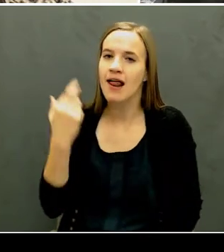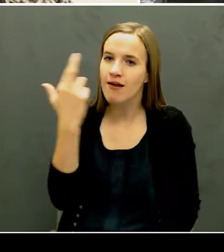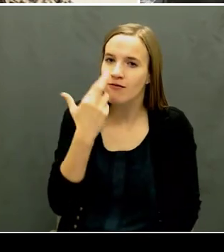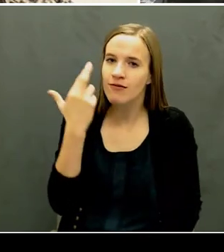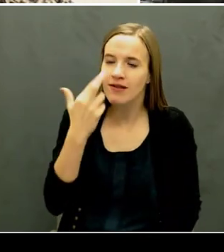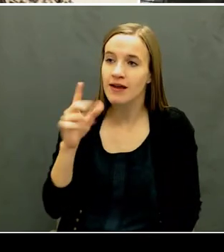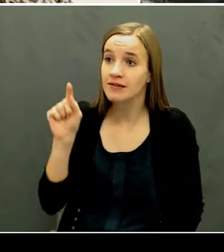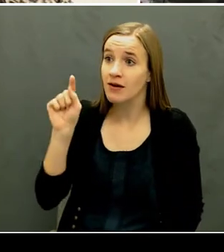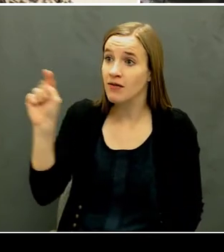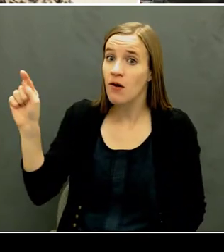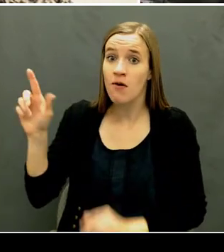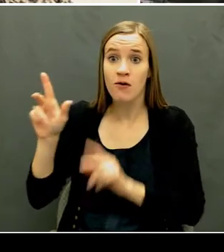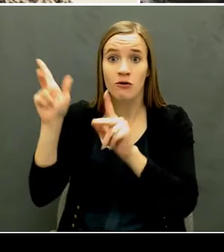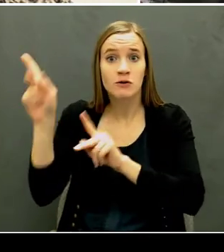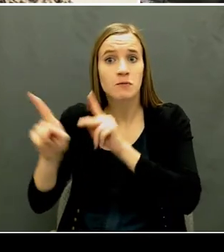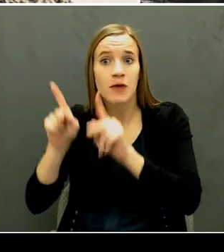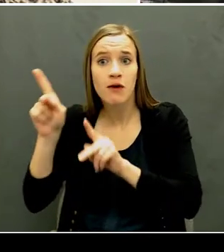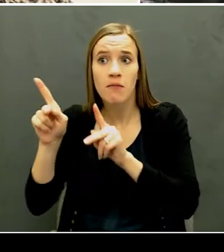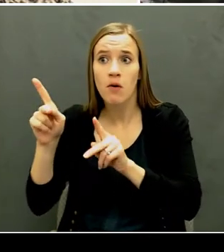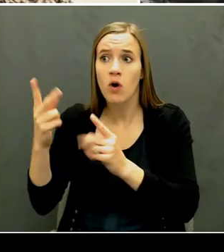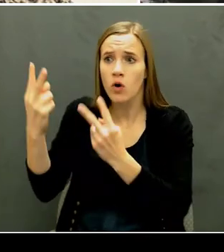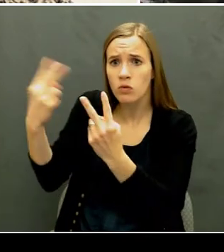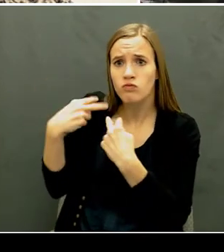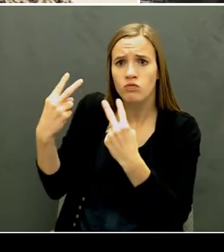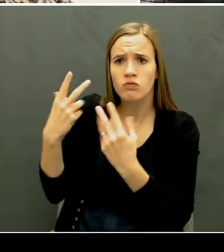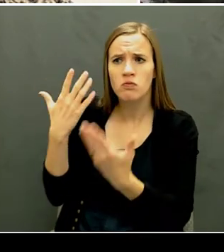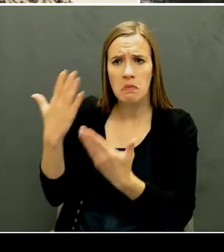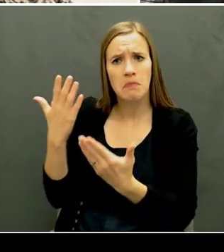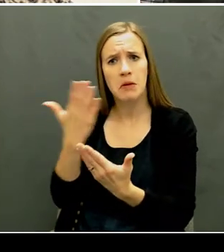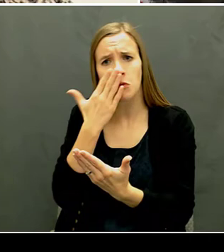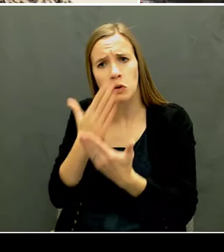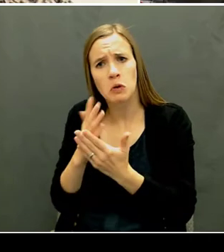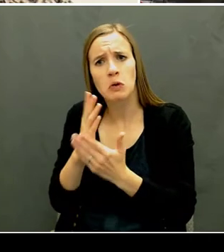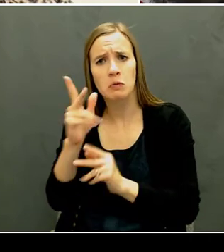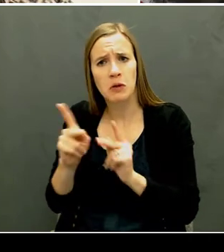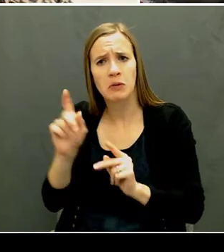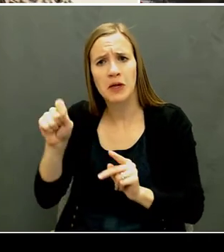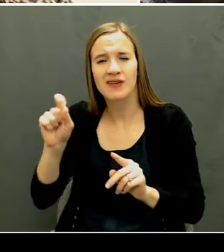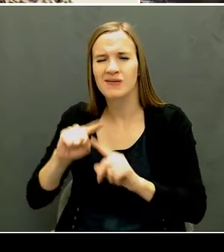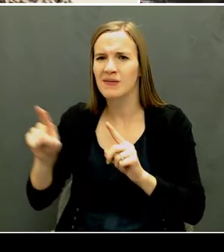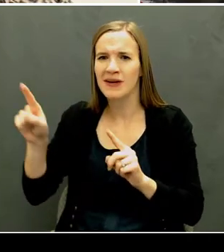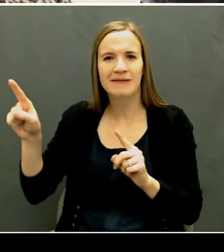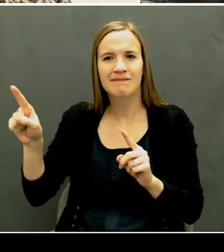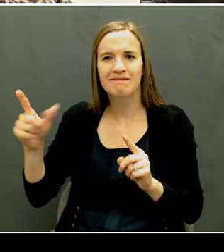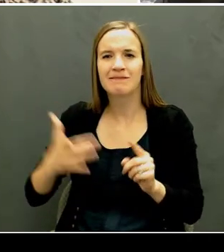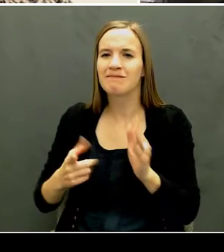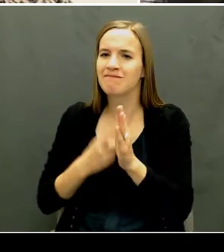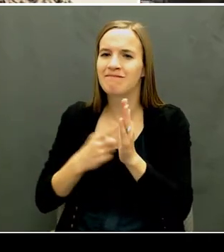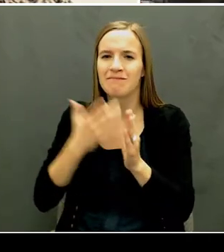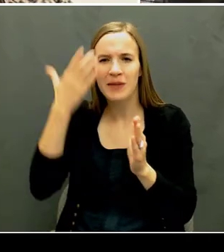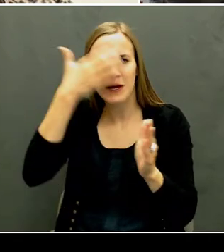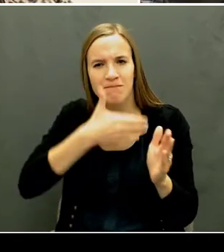good things. And so therefore, we're the experts. So if something's going to get done, we have to do something.